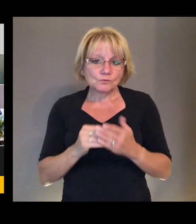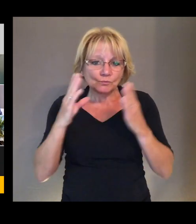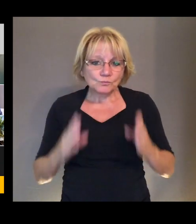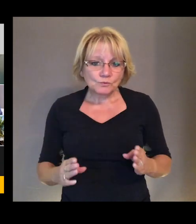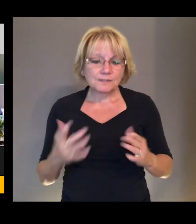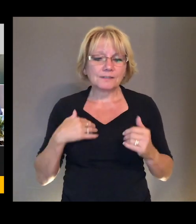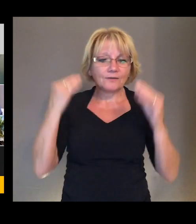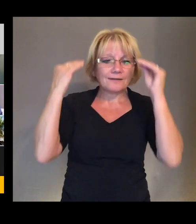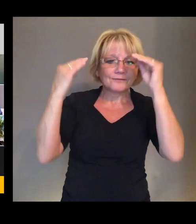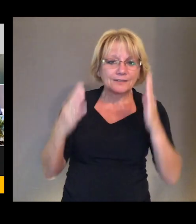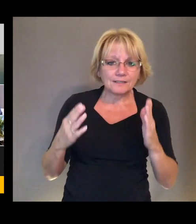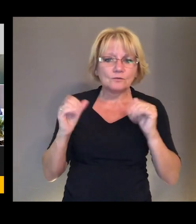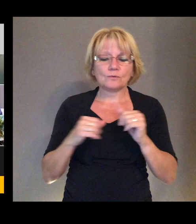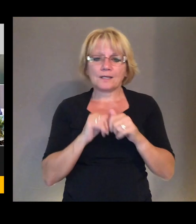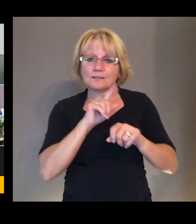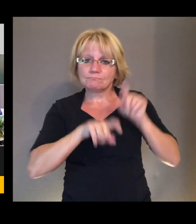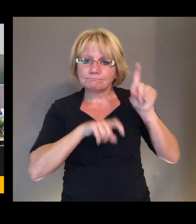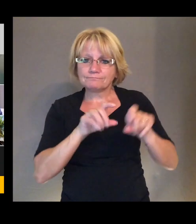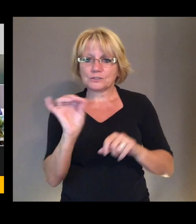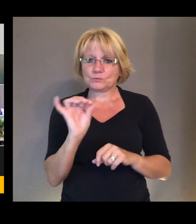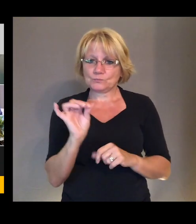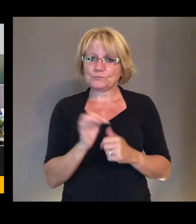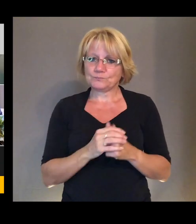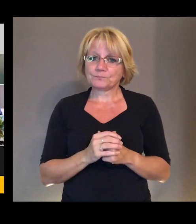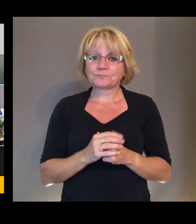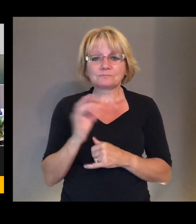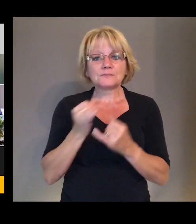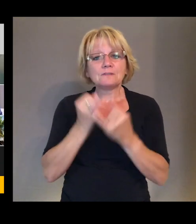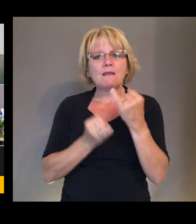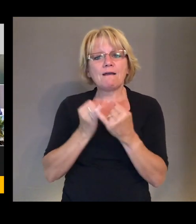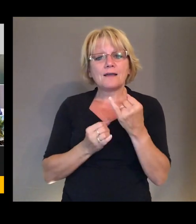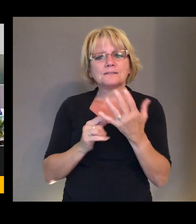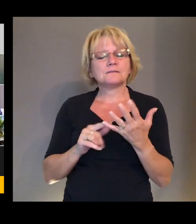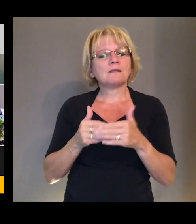or maybe if you are an educator yourself, you may be able to ask some questions to our panelists.